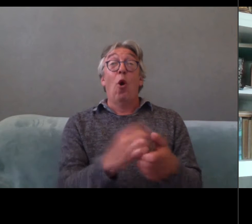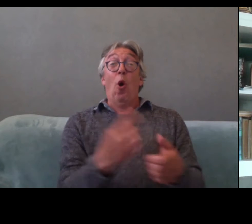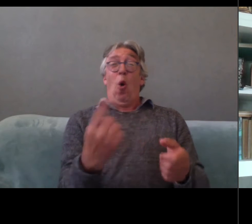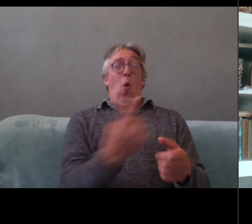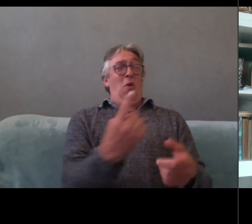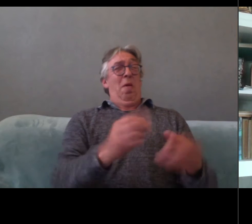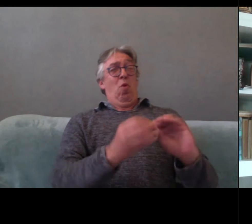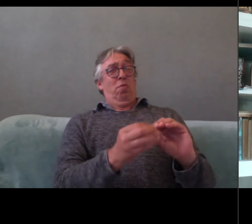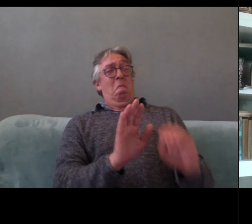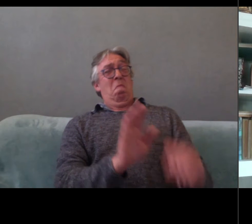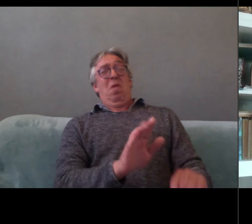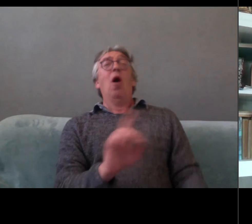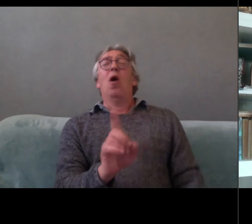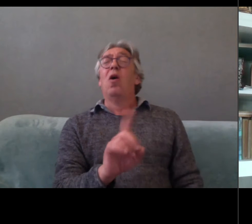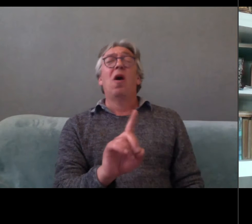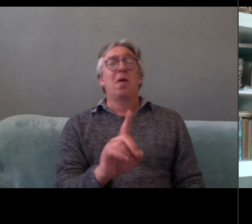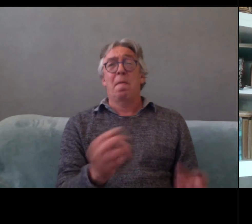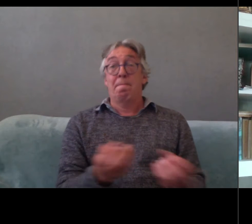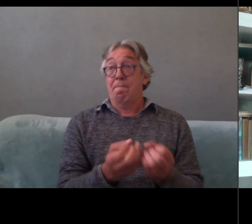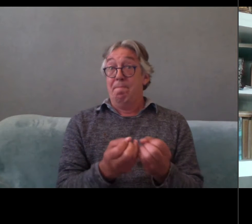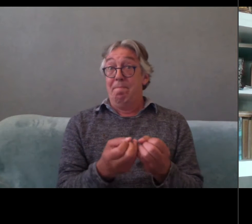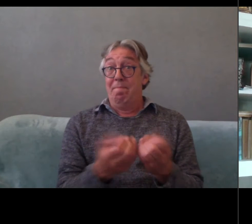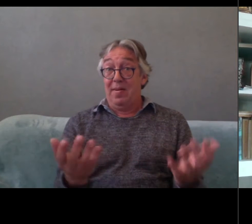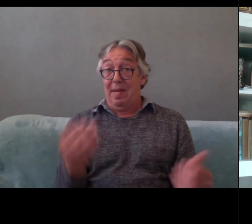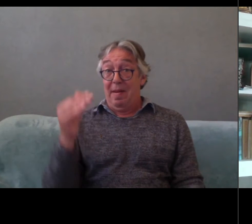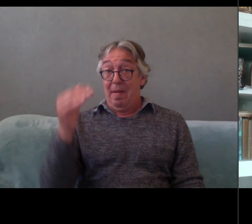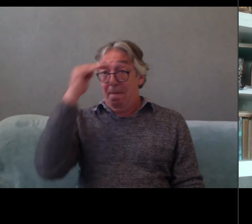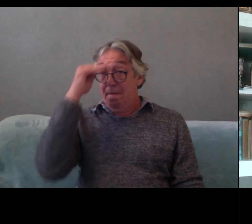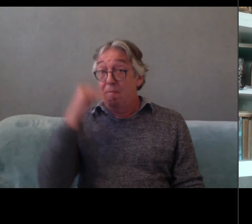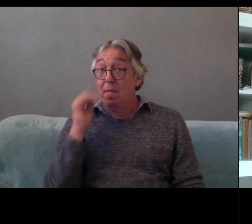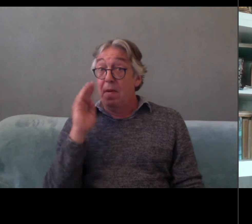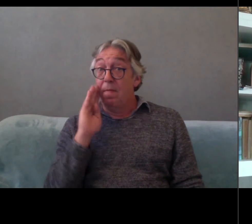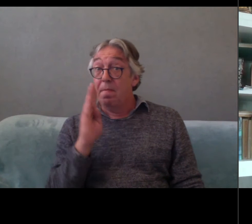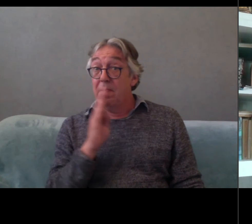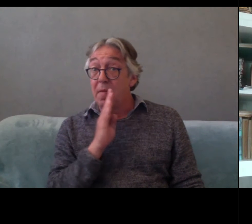Even many times we have had a word for flexibility.